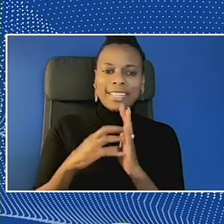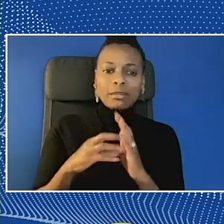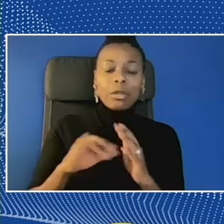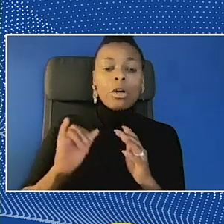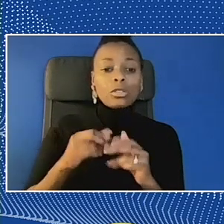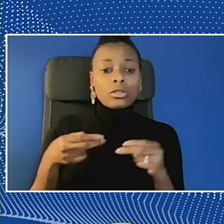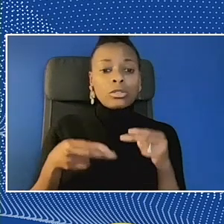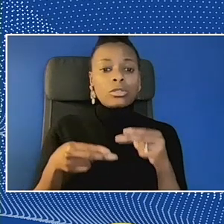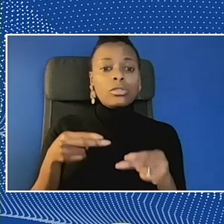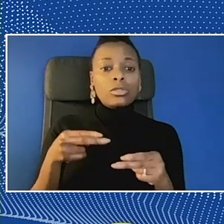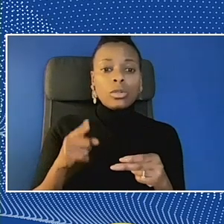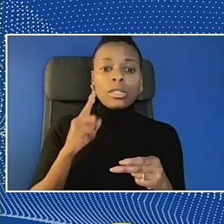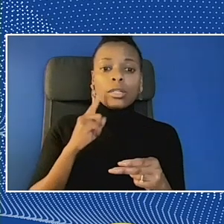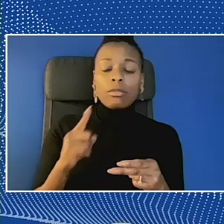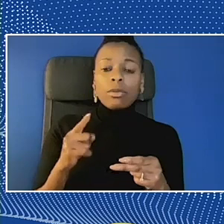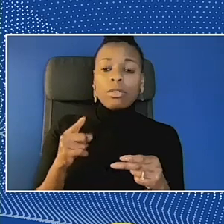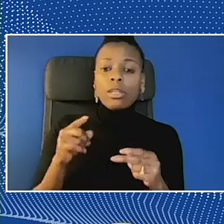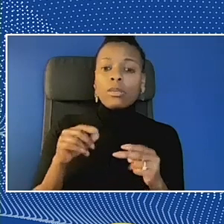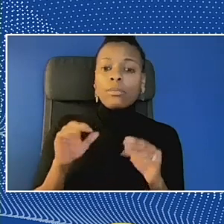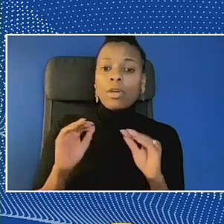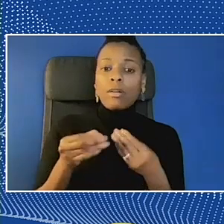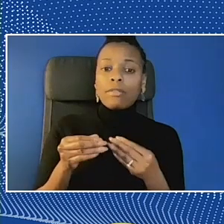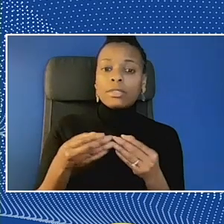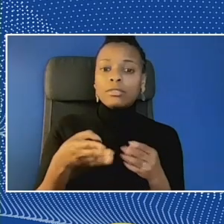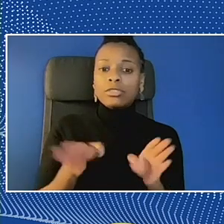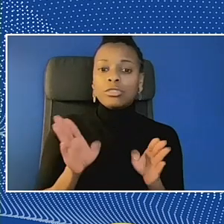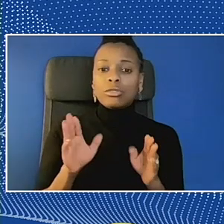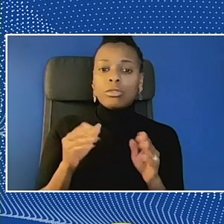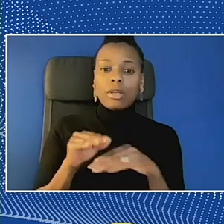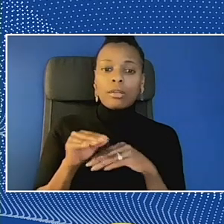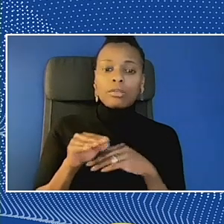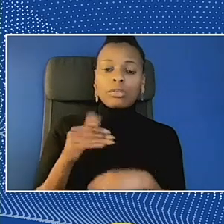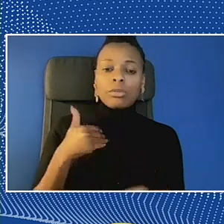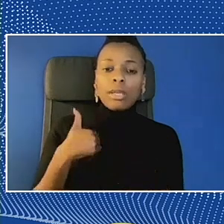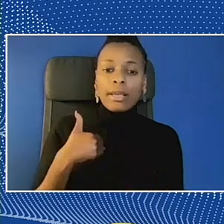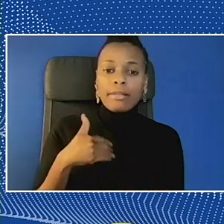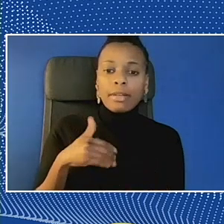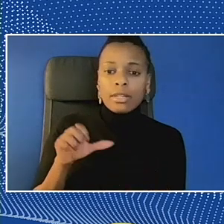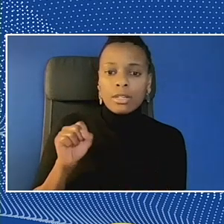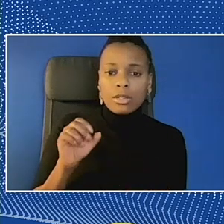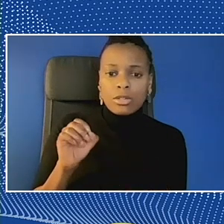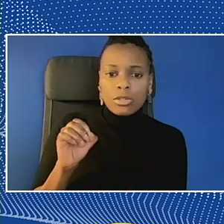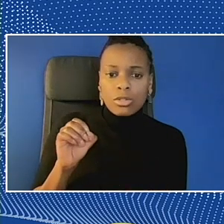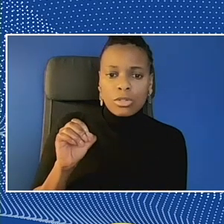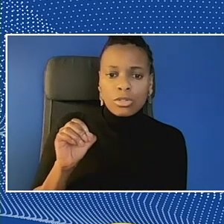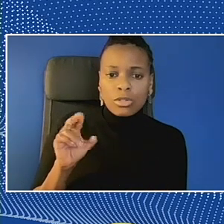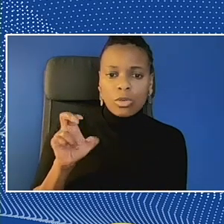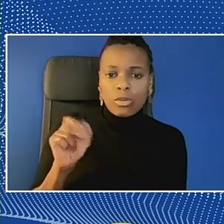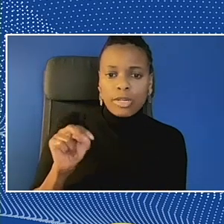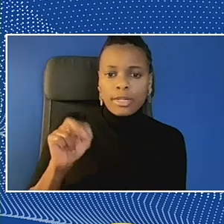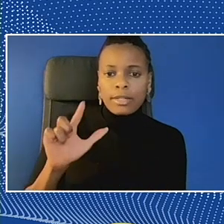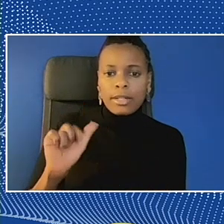General Counsel, we are also joined by Soren Lagaard. Good morning. Good morning, everyone. Was there anyone